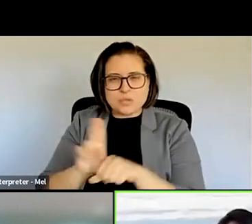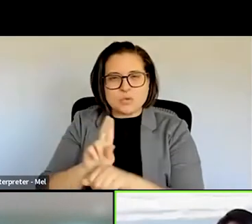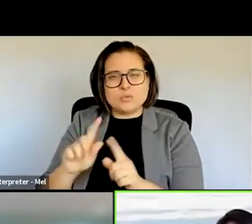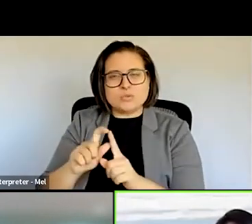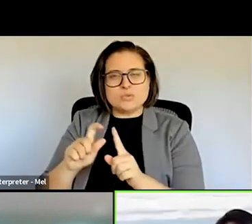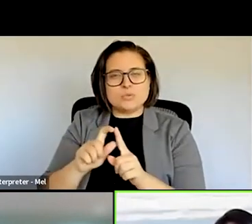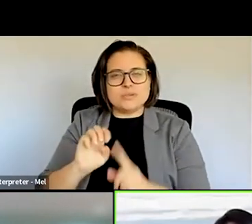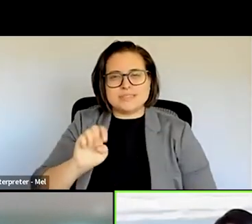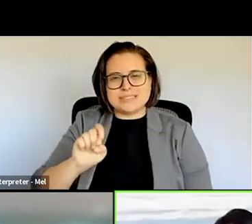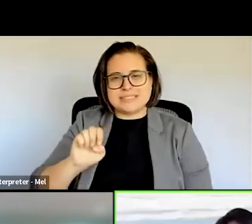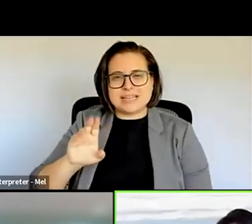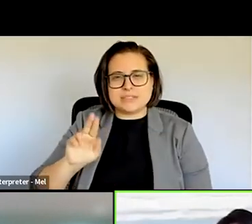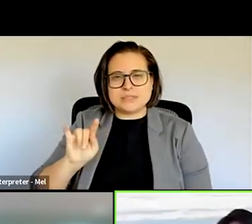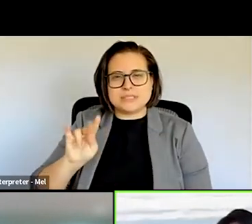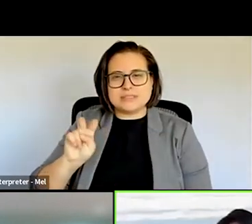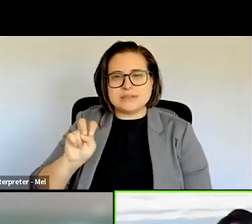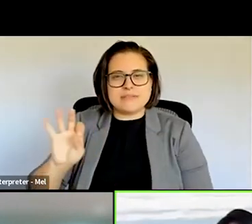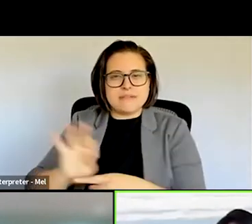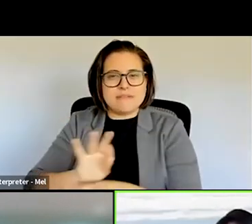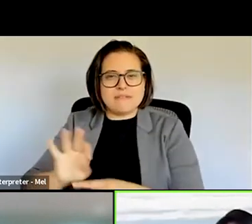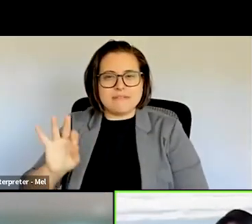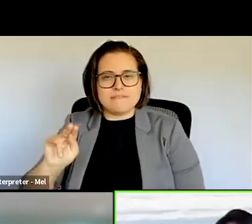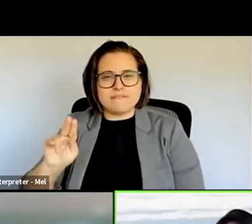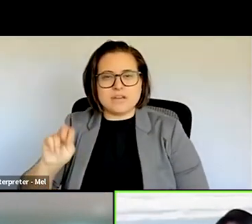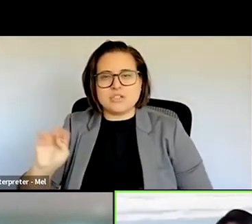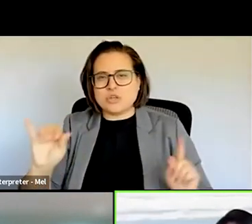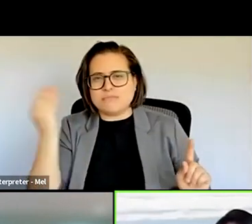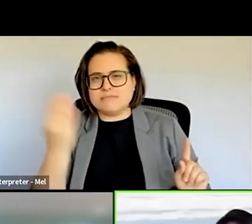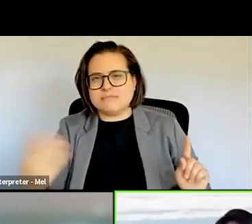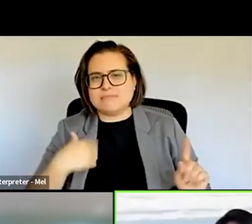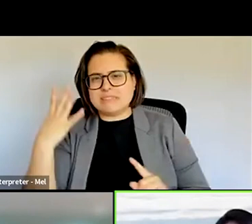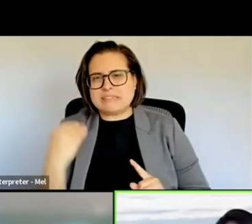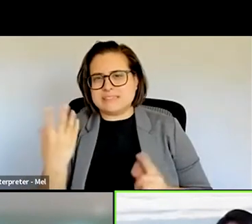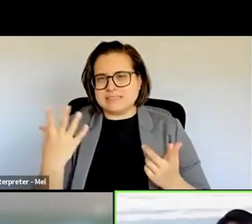function -- oh by the way the people you can't see me, my camera seems to be on but apparently it's